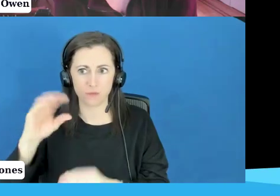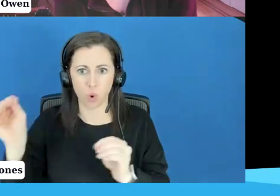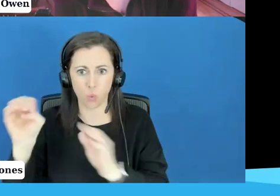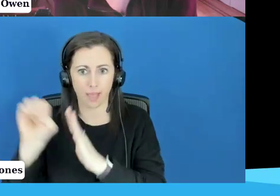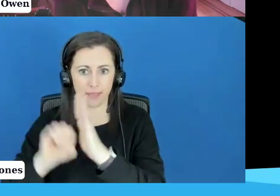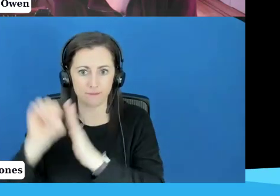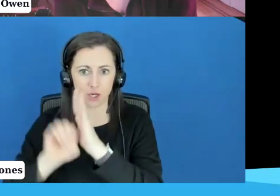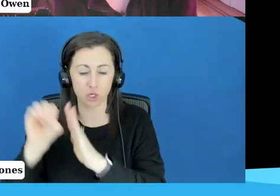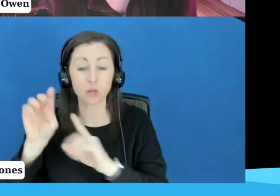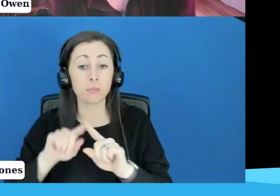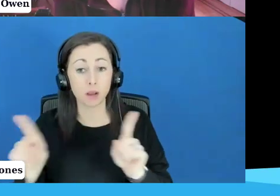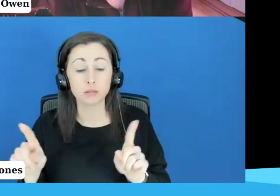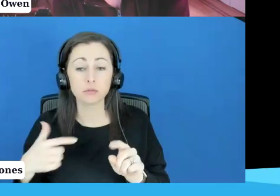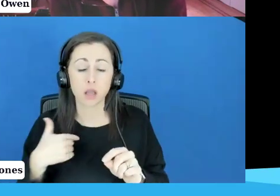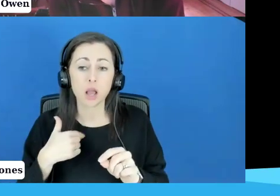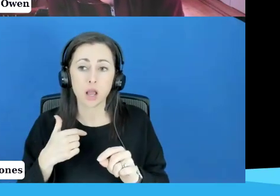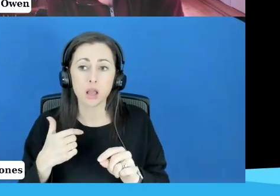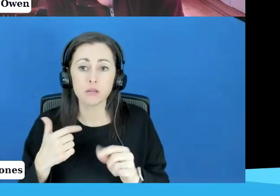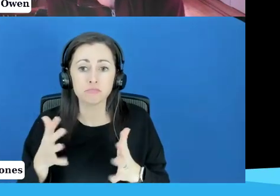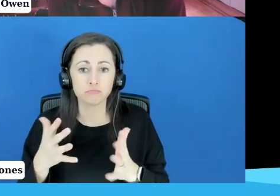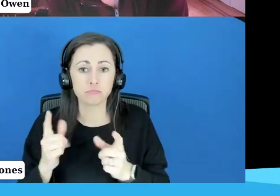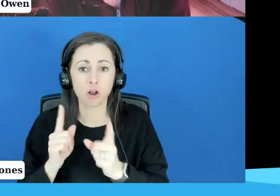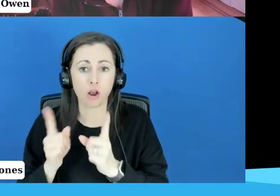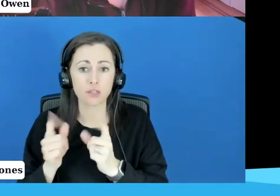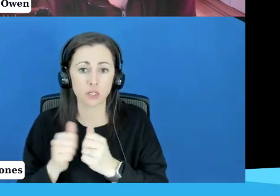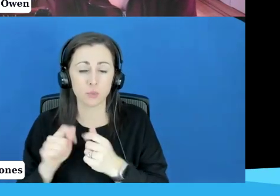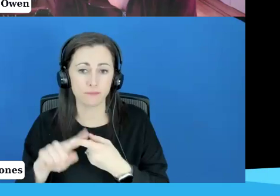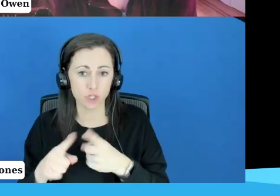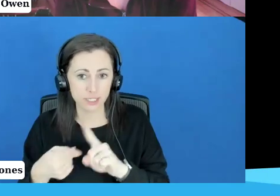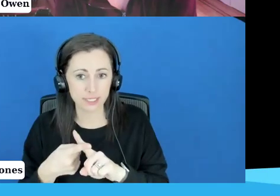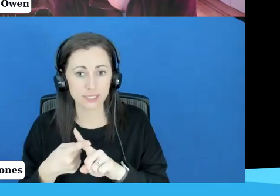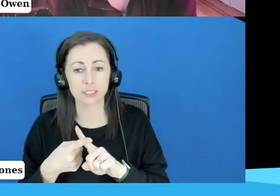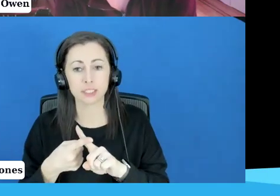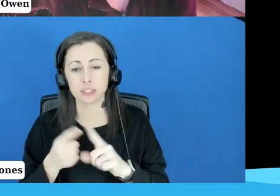But I have had conversations with friends and things like that